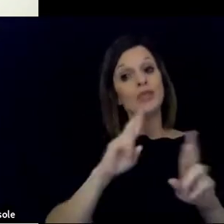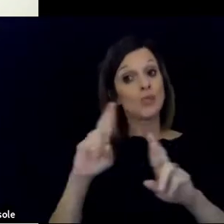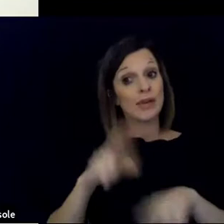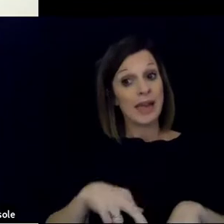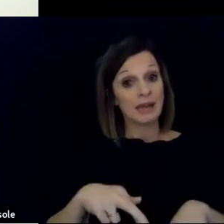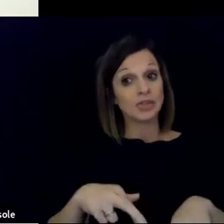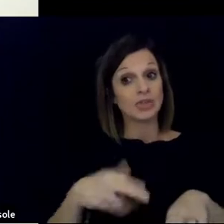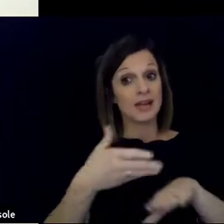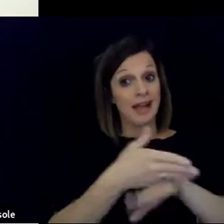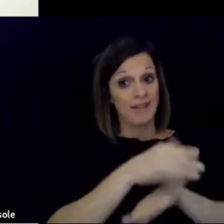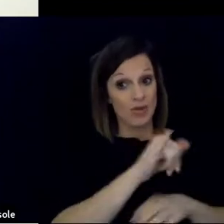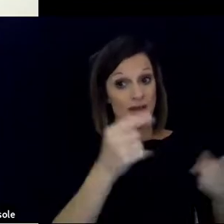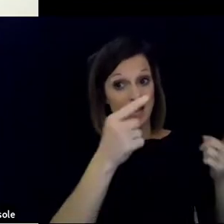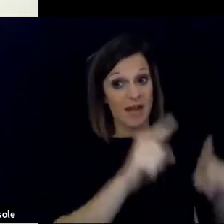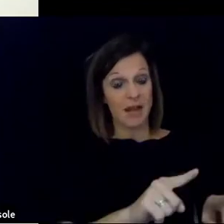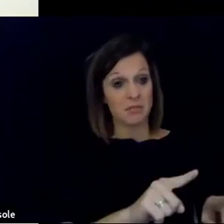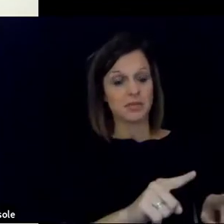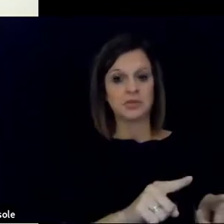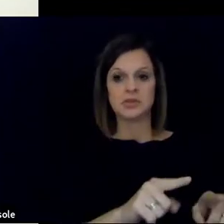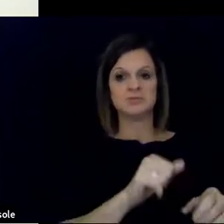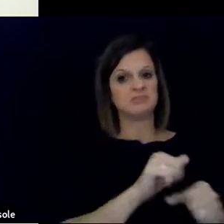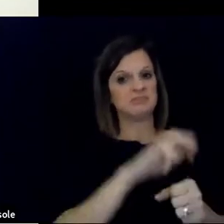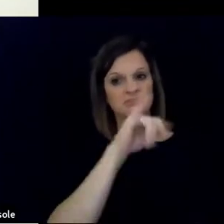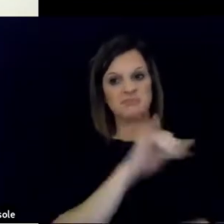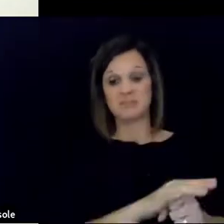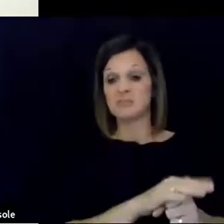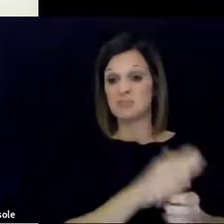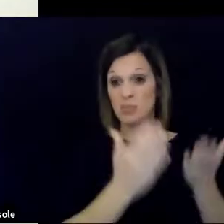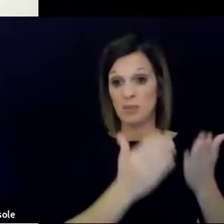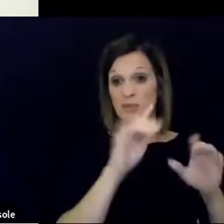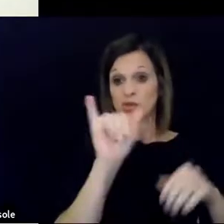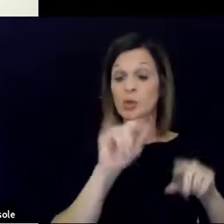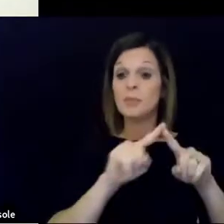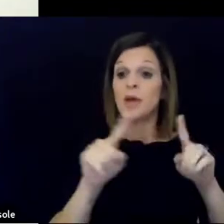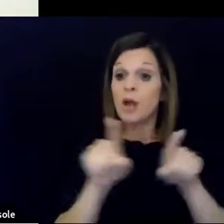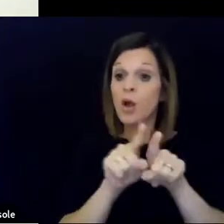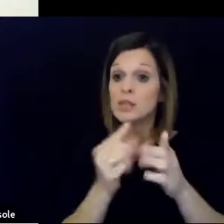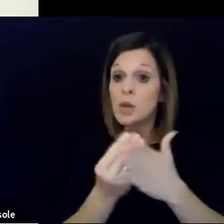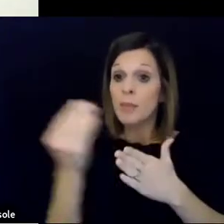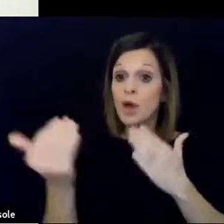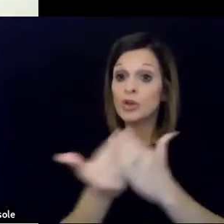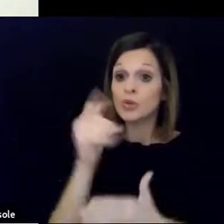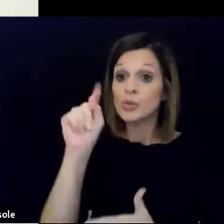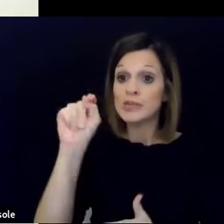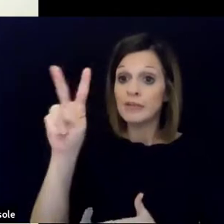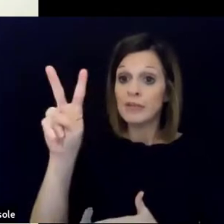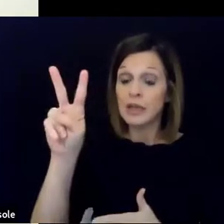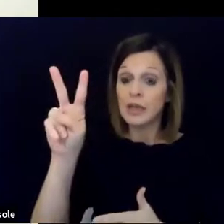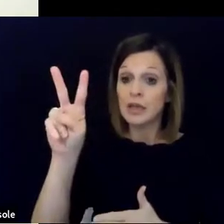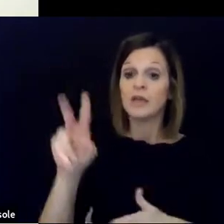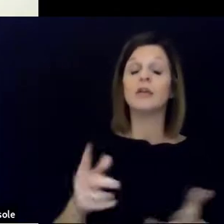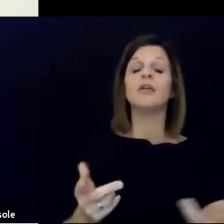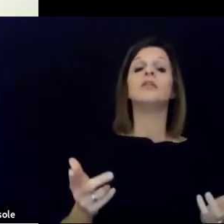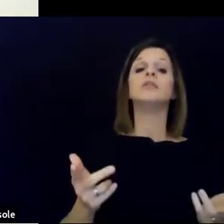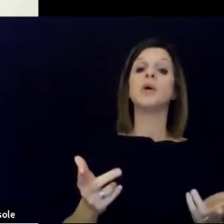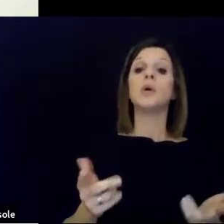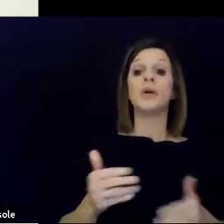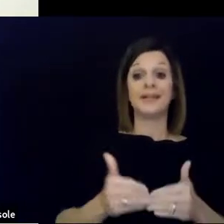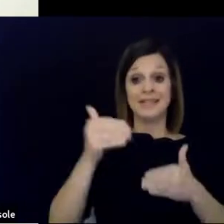But they also got a new TV, so next time, the sensory systems are getting overloaded. I know just what to do,